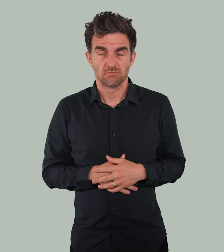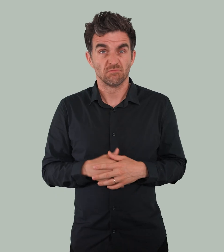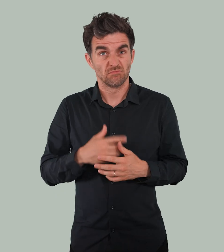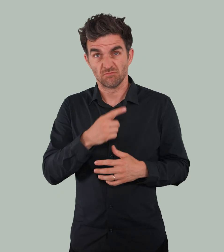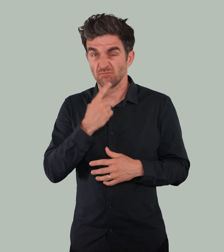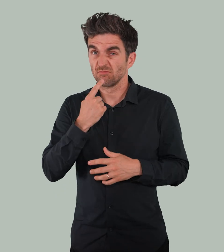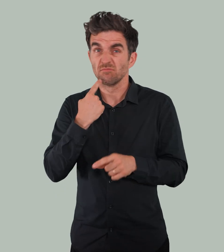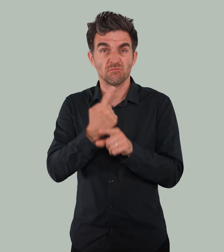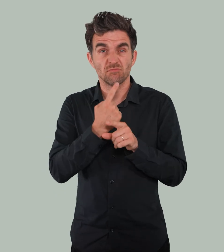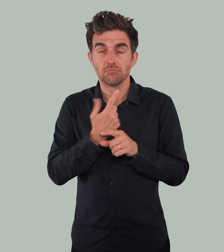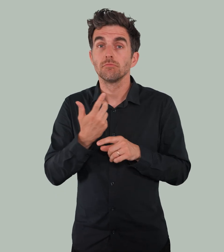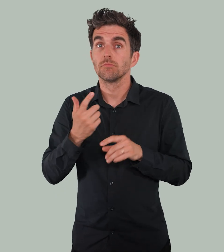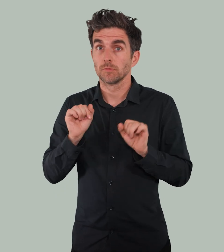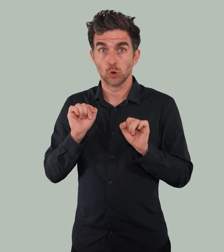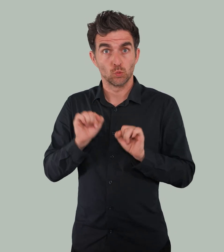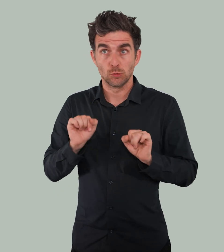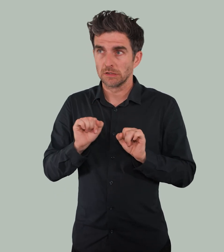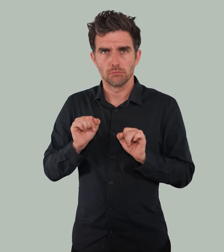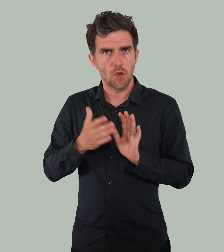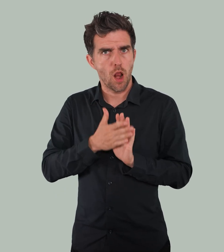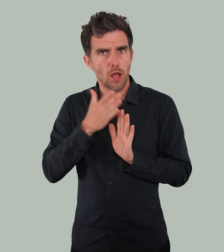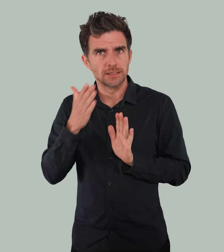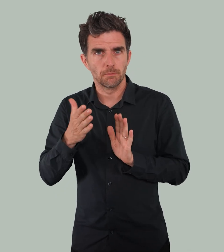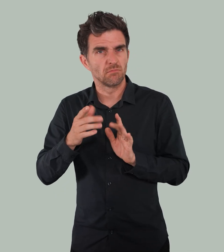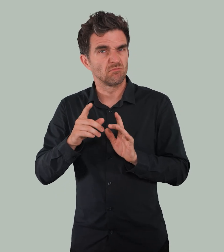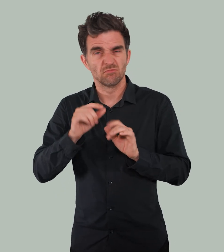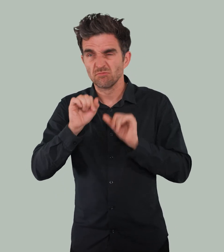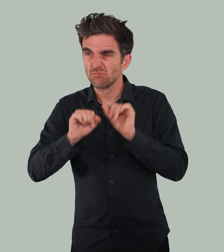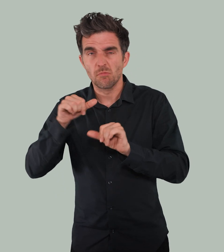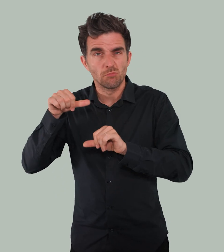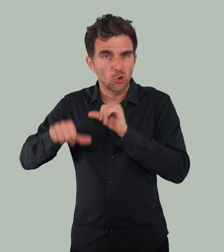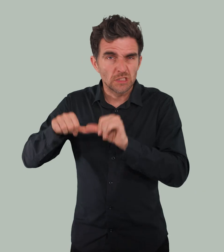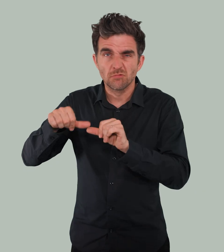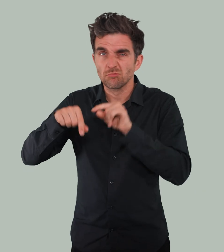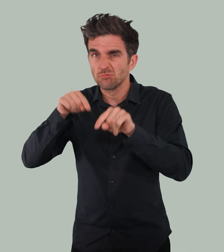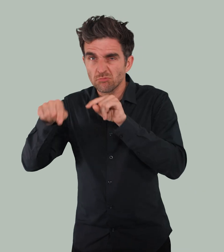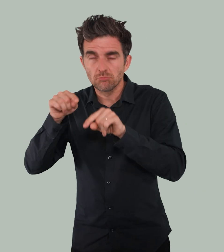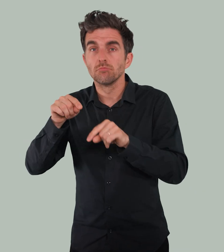Respondents often refer to long wait times at different points in the process,